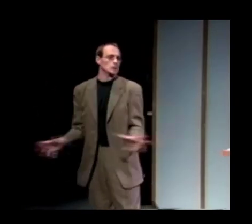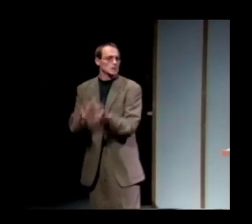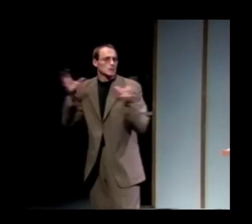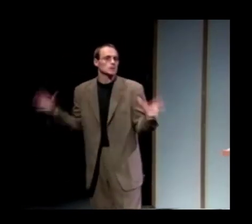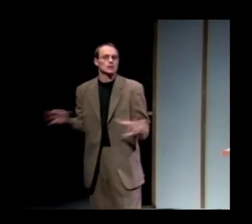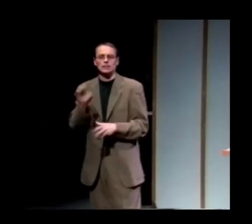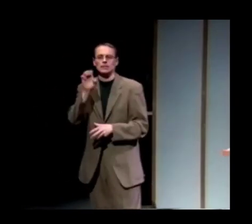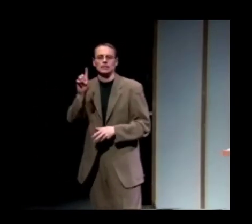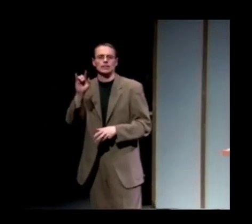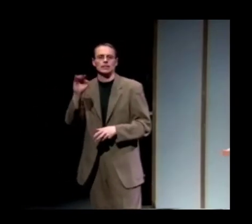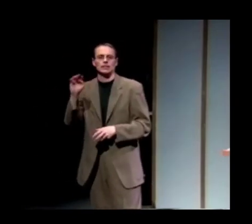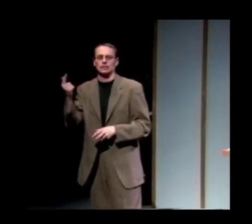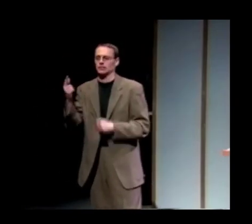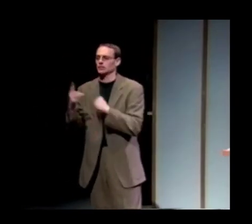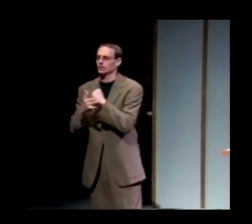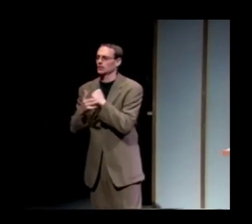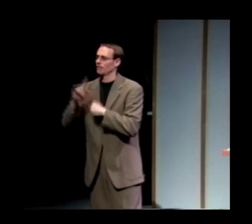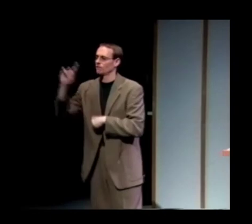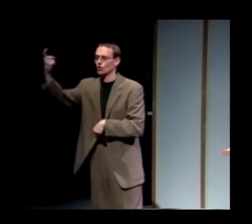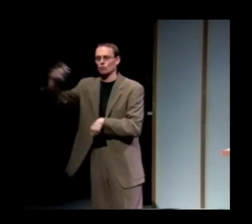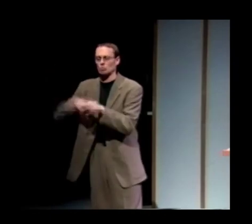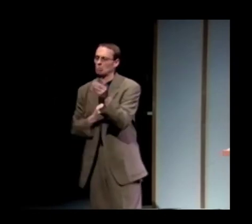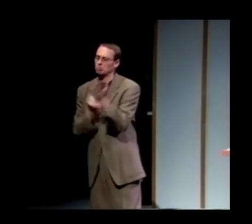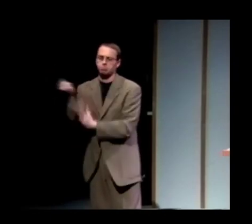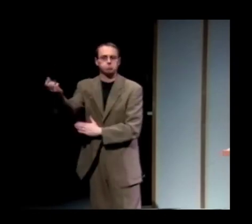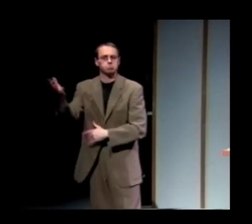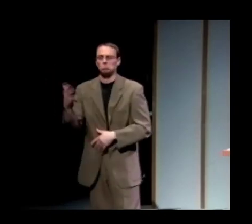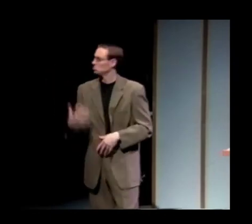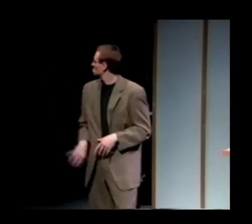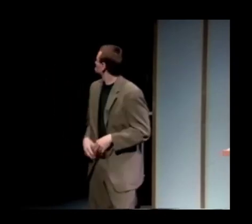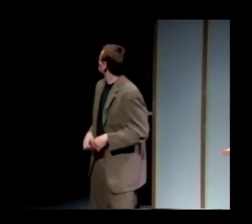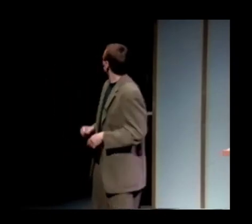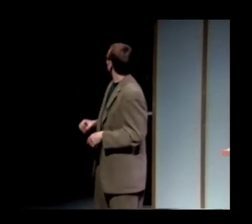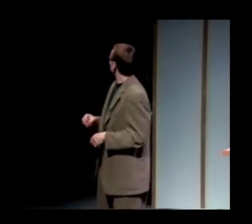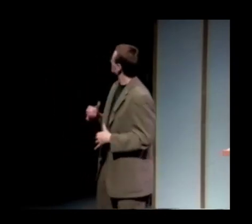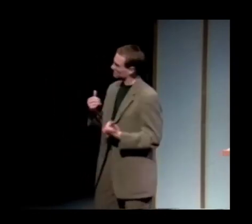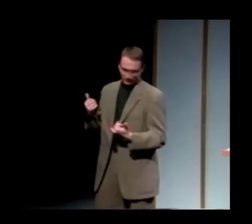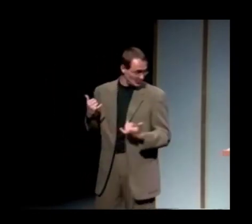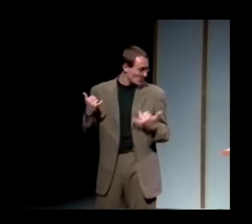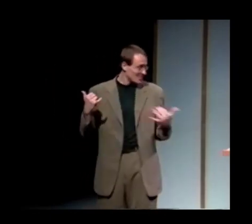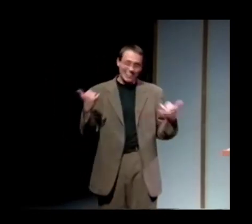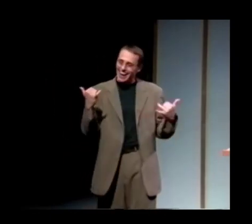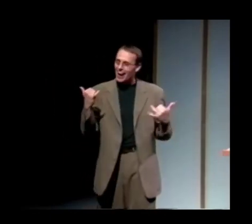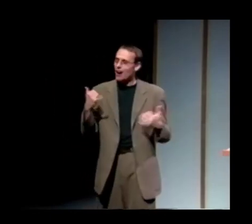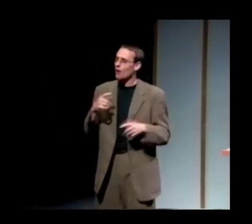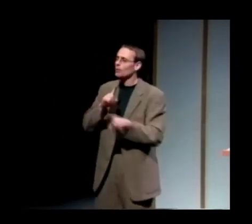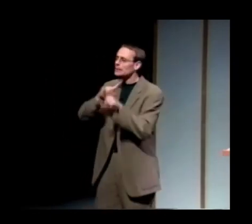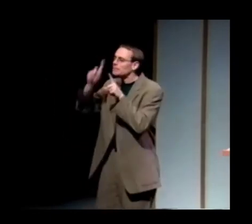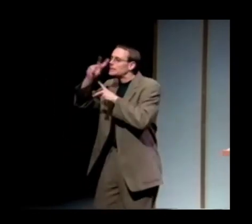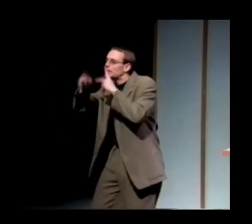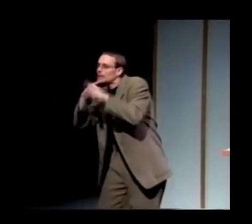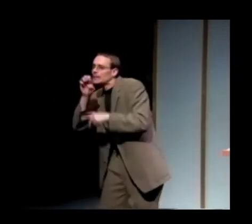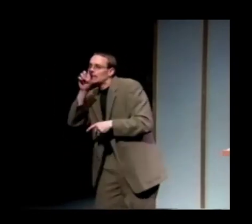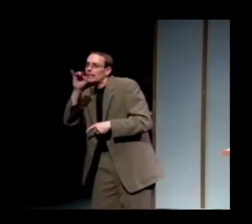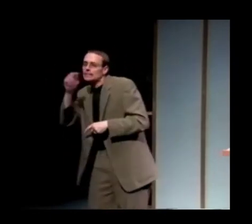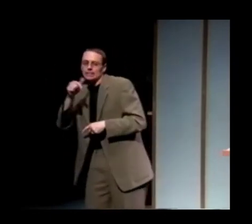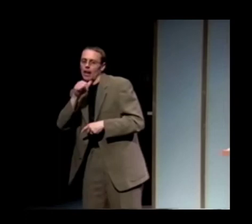THE FIRST TIME-- THAT WAS THE FIRST TIME THAT PEOPLE REALLY USED A LOT OF EDITING TECHNOLOGY.